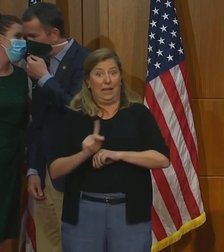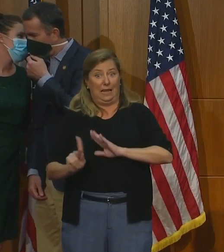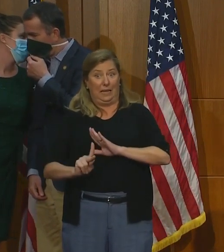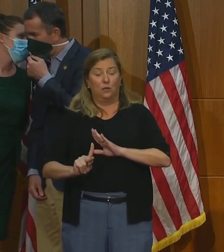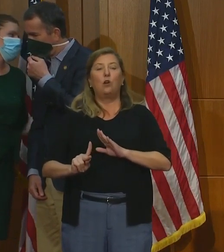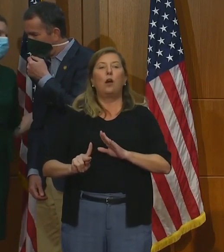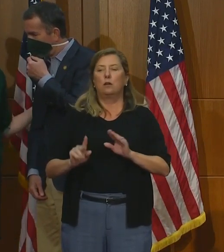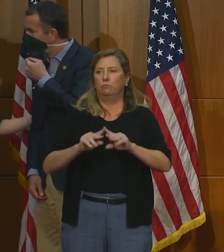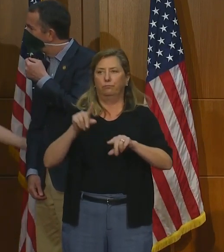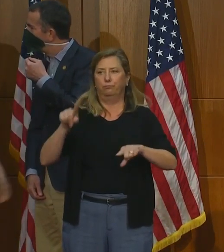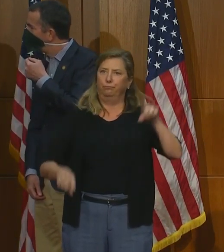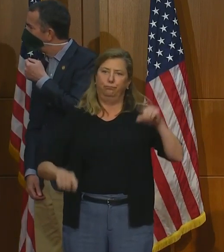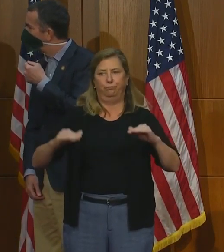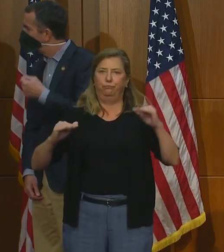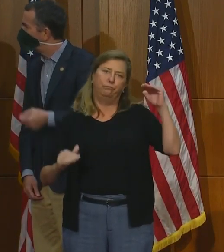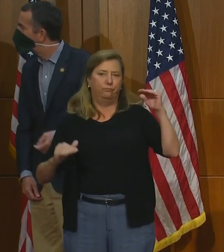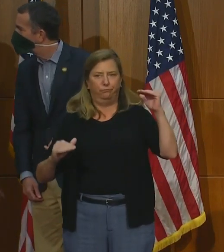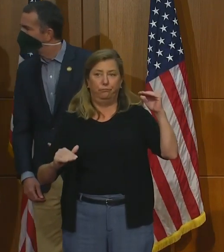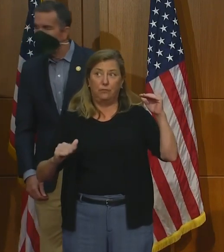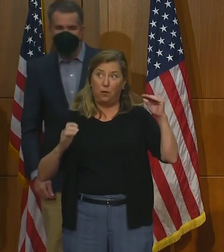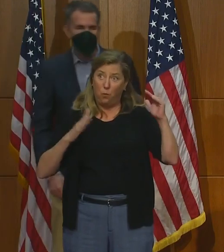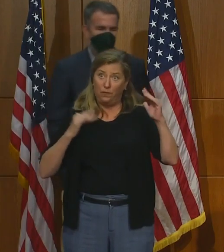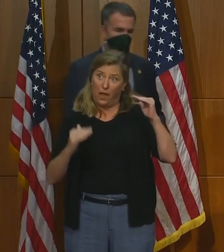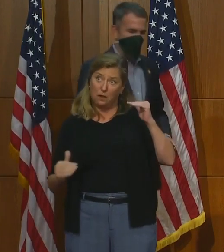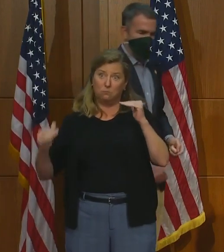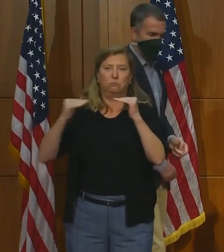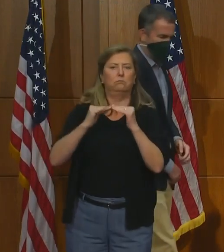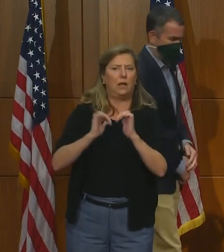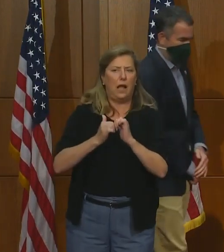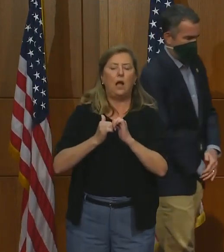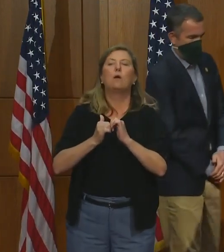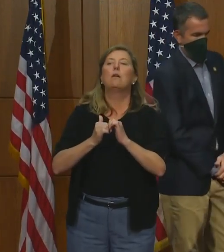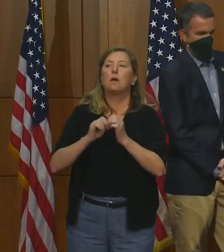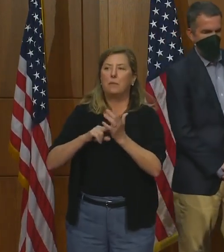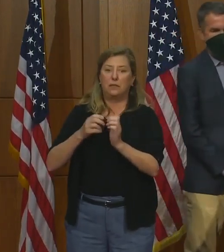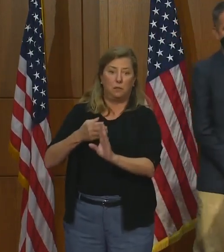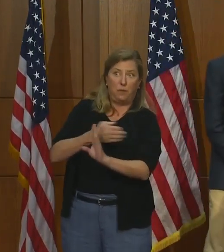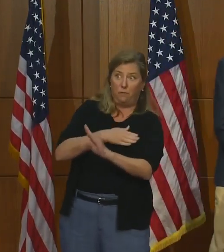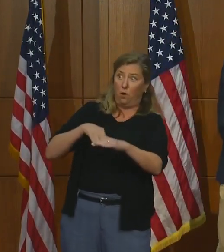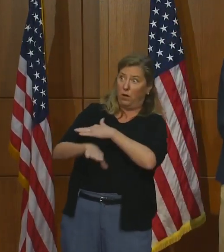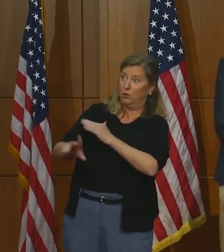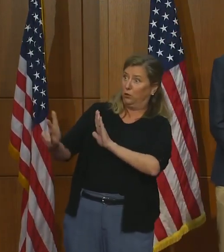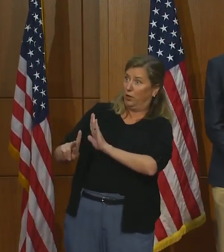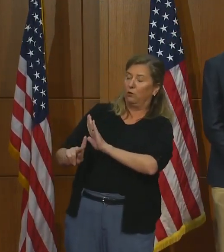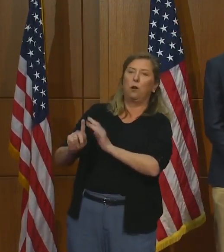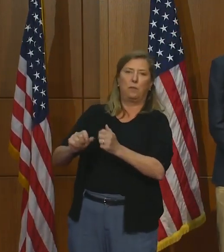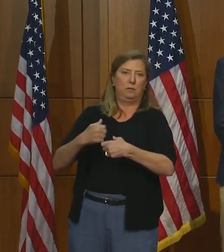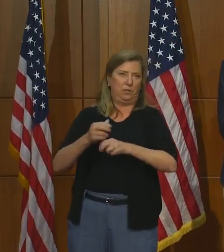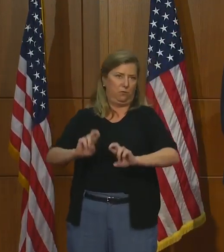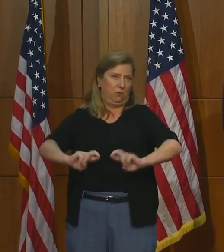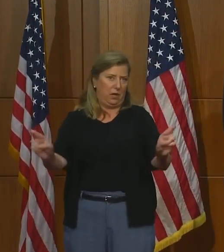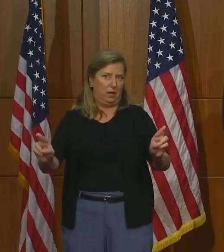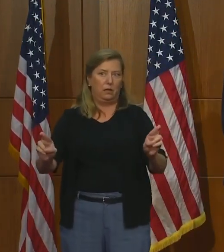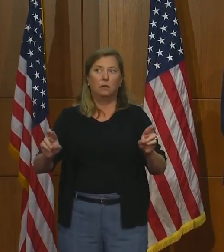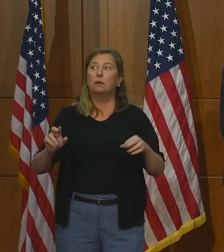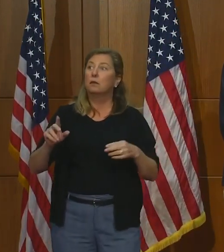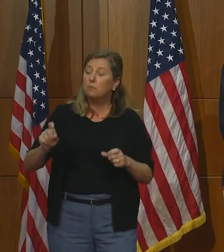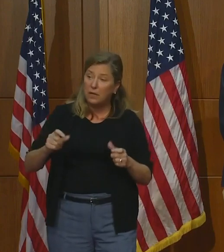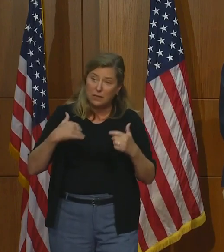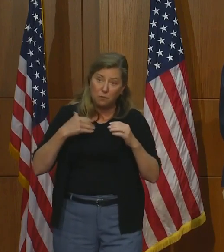THERE IS AN ACHIEVEMENT GAP ON THE FIRST DAY OF KINDERGARTEN AND FOR GOING TO EVER ELIMINATE THE ACHIEVEMENT GAP PERMANENTLY WE'RE GONNA HAVE TO DO MORE